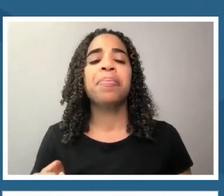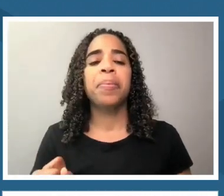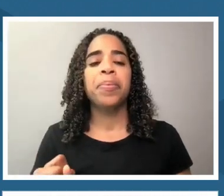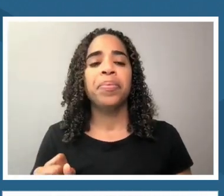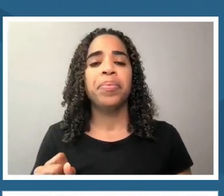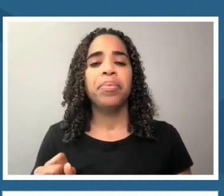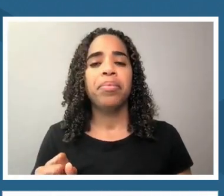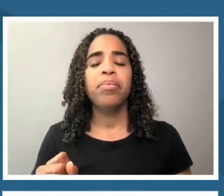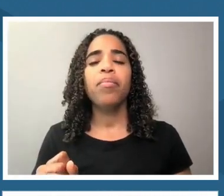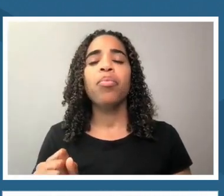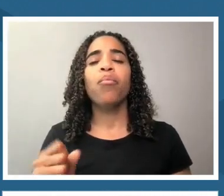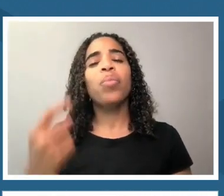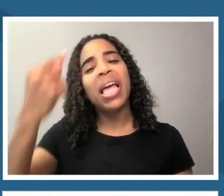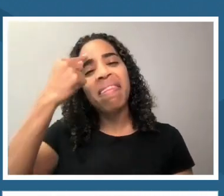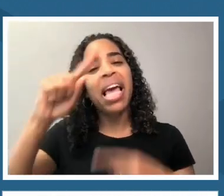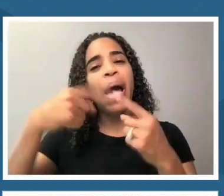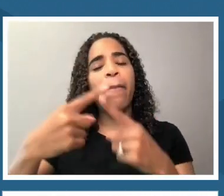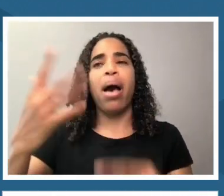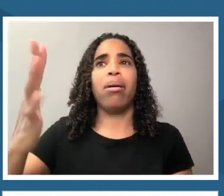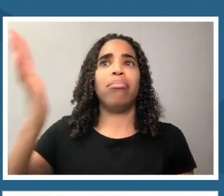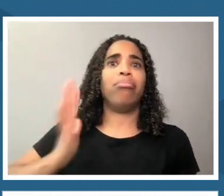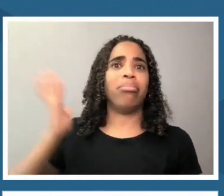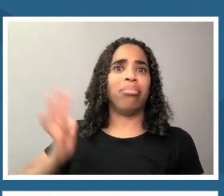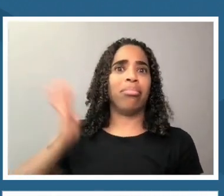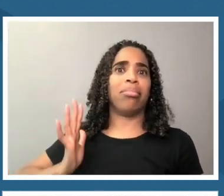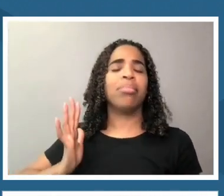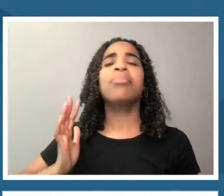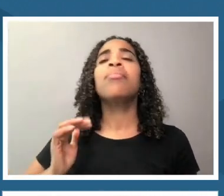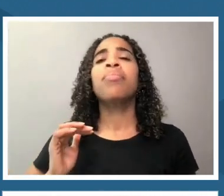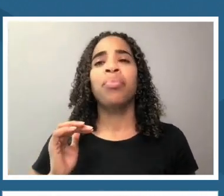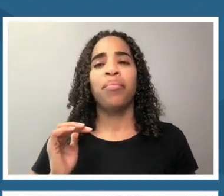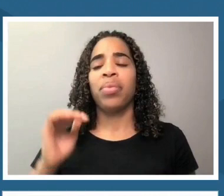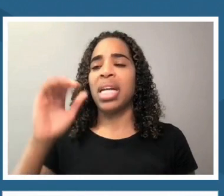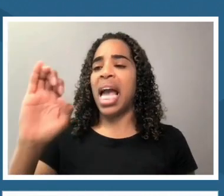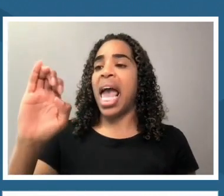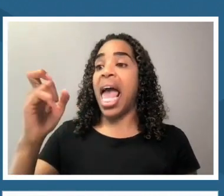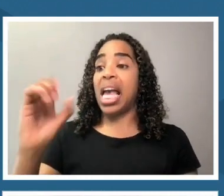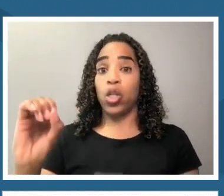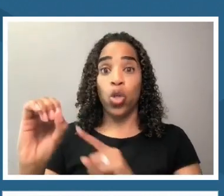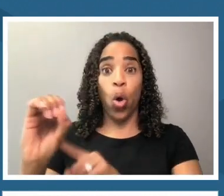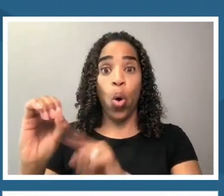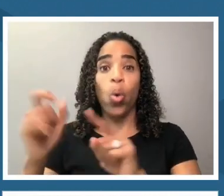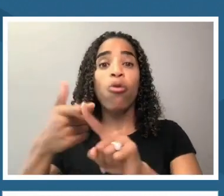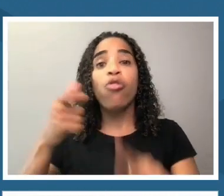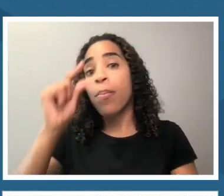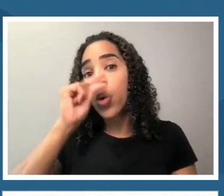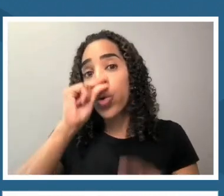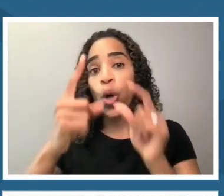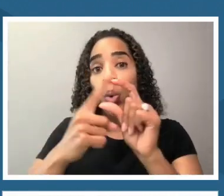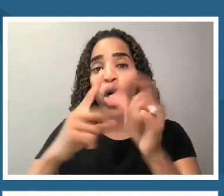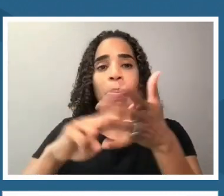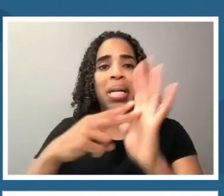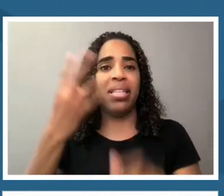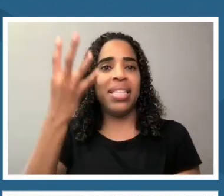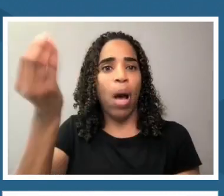in history and you know like think like you know exo comes from the greek